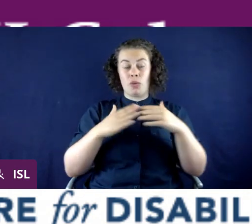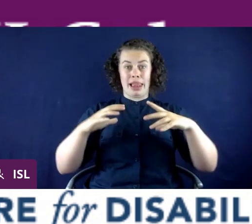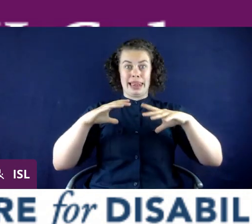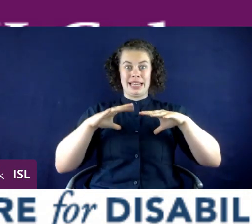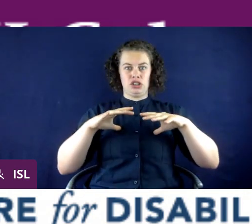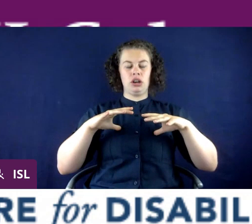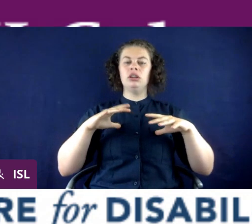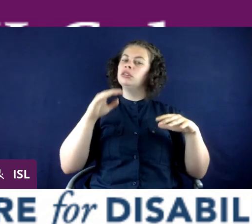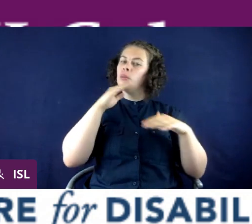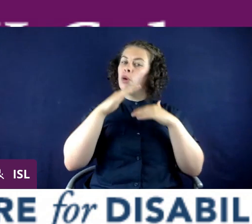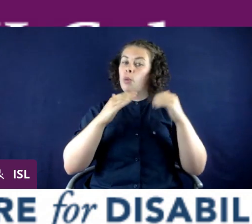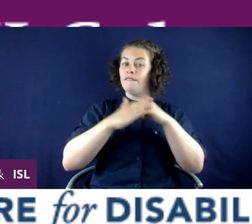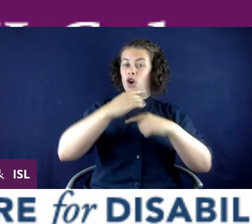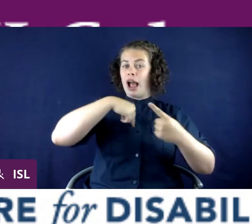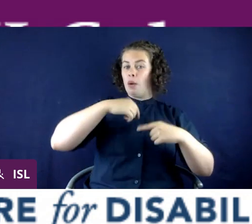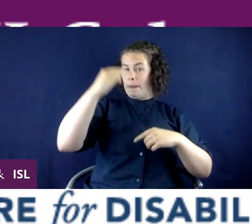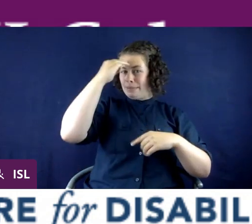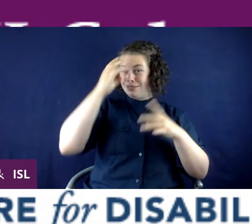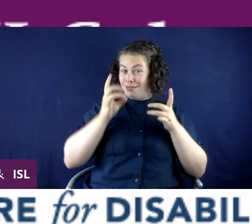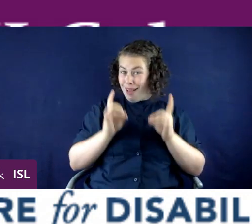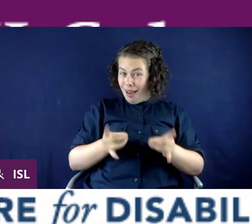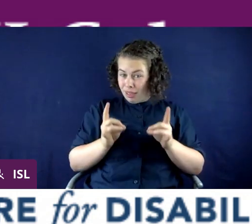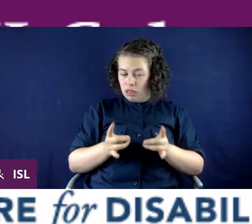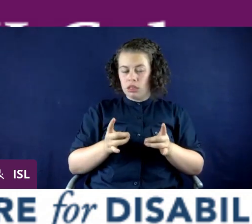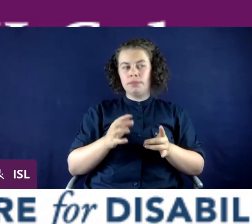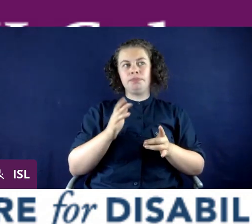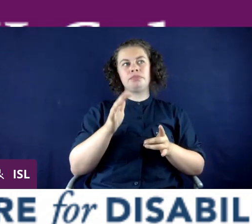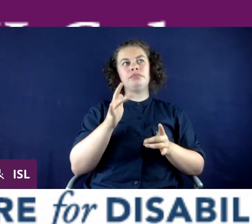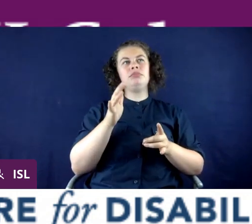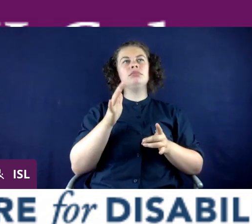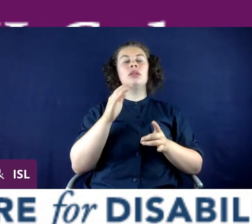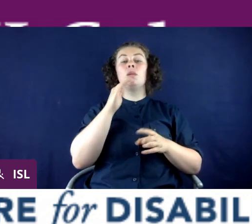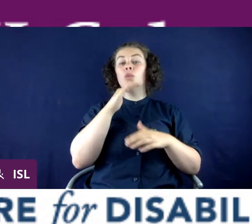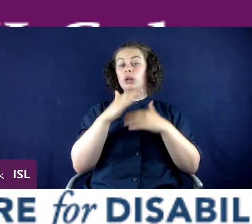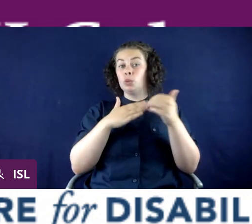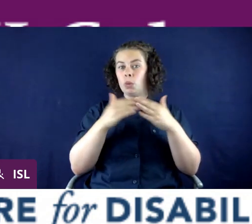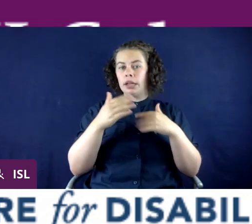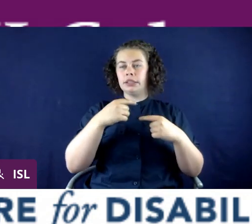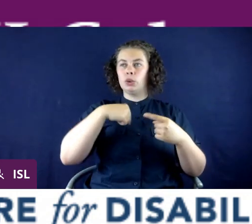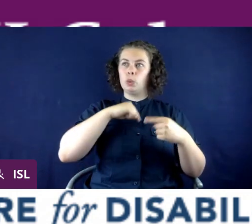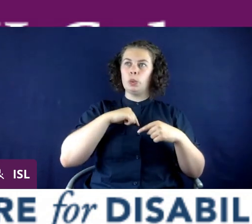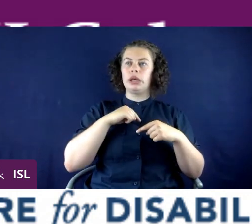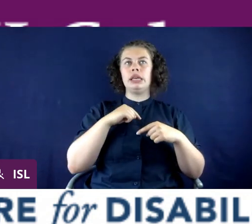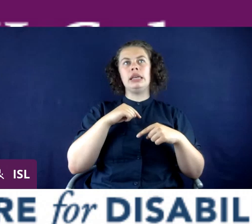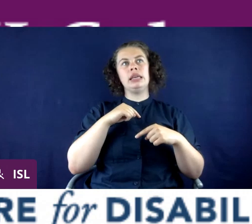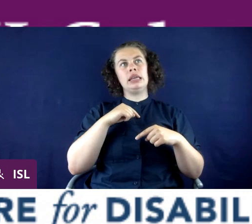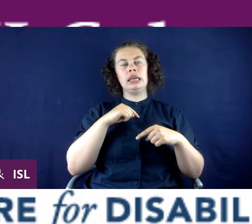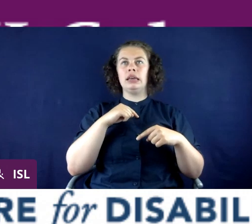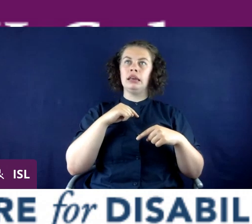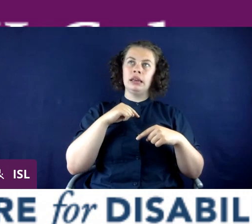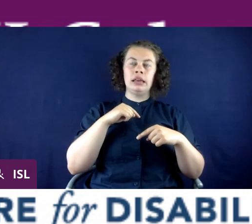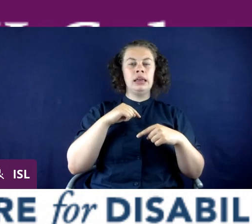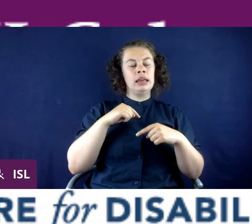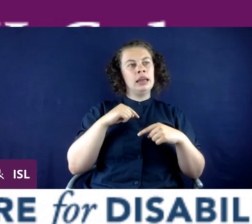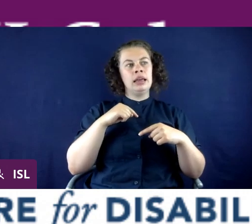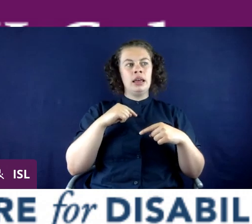things around leisure because one of the things to balance mental health and not move into many of the mental health conditions